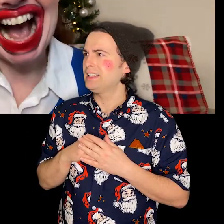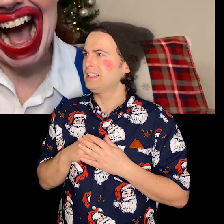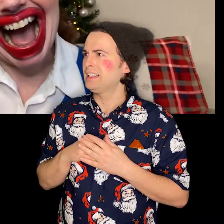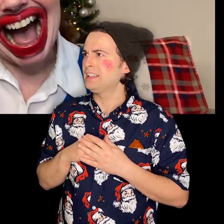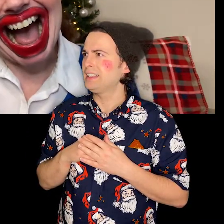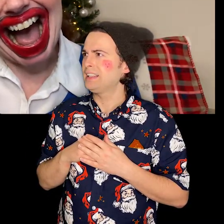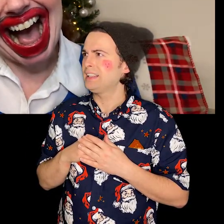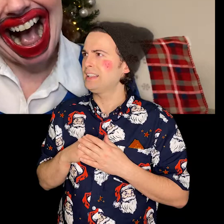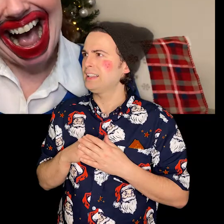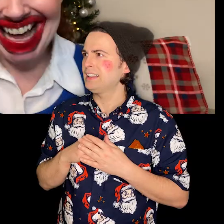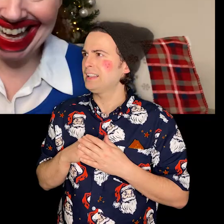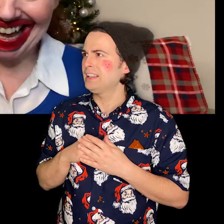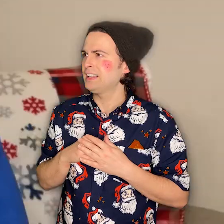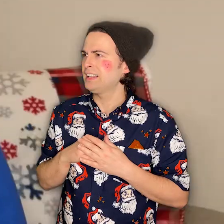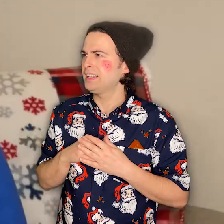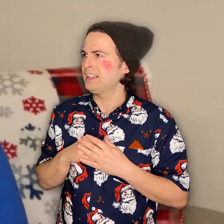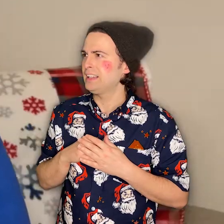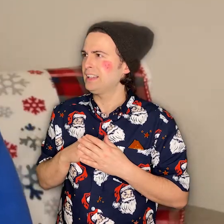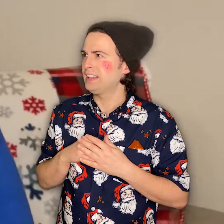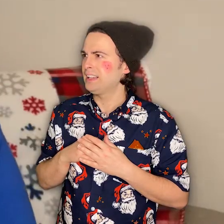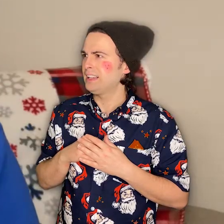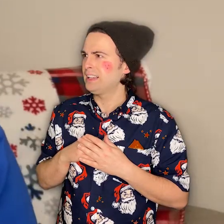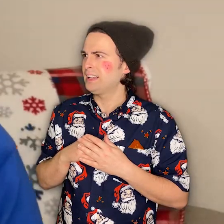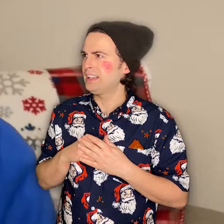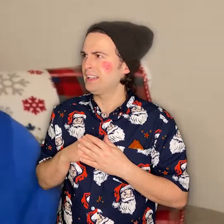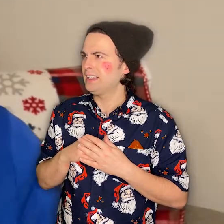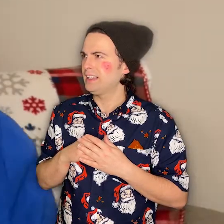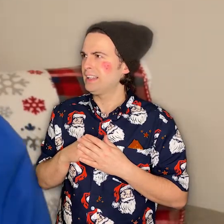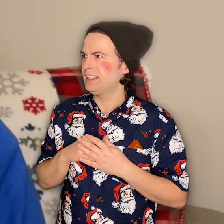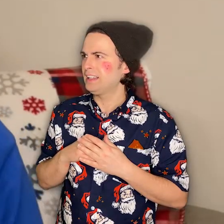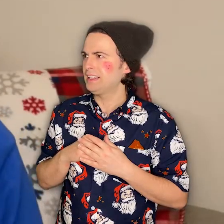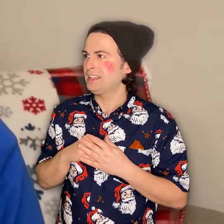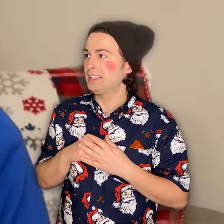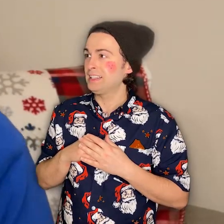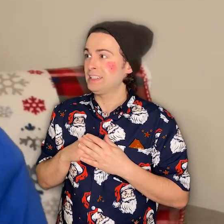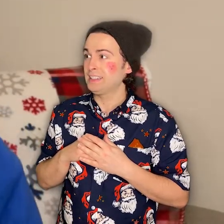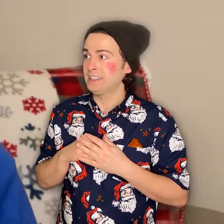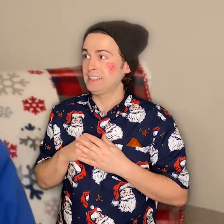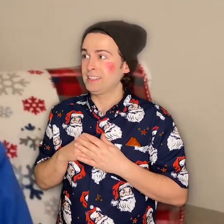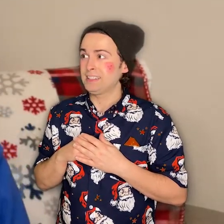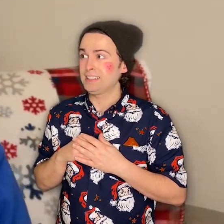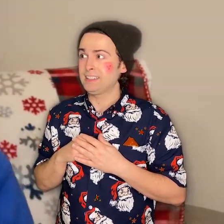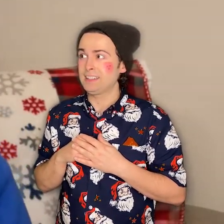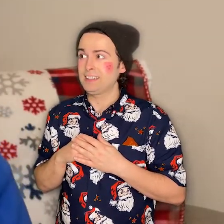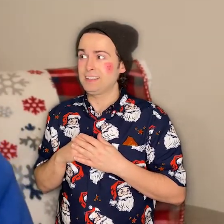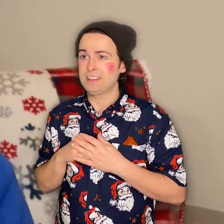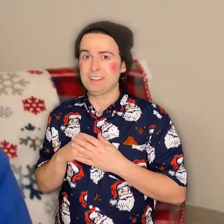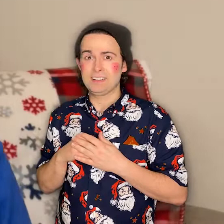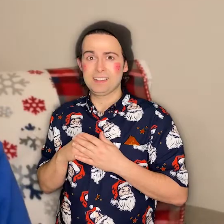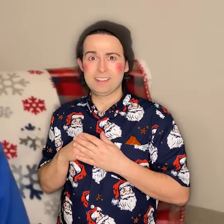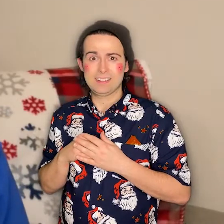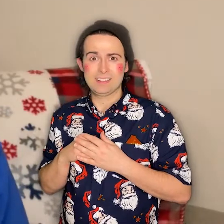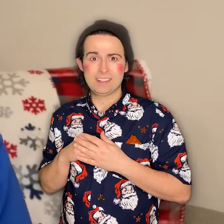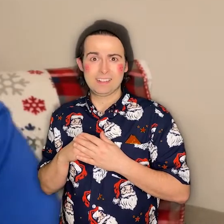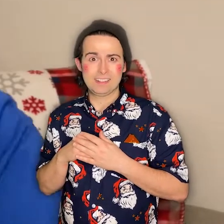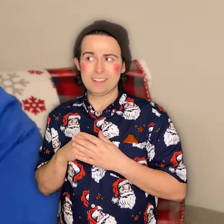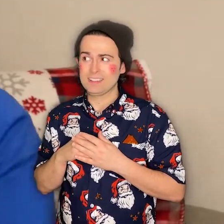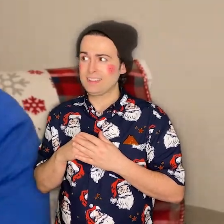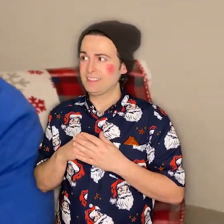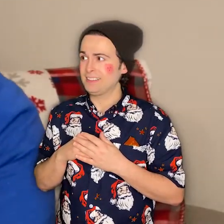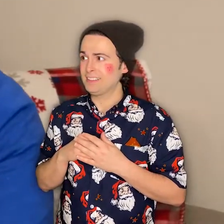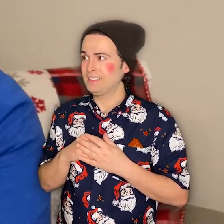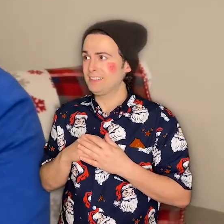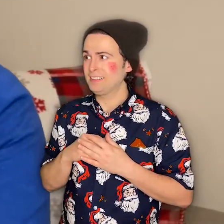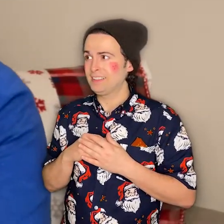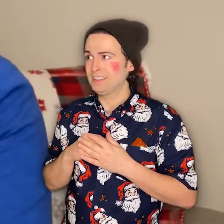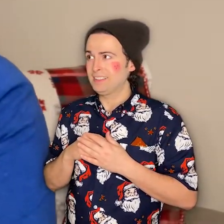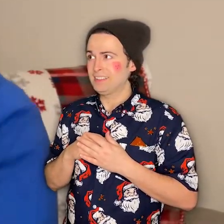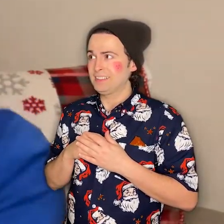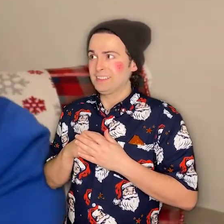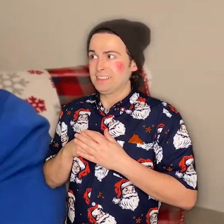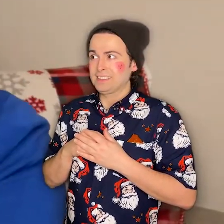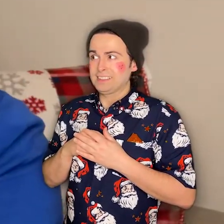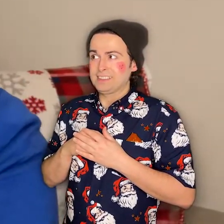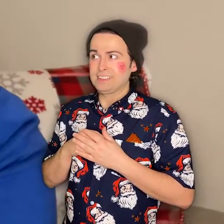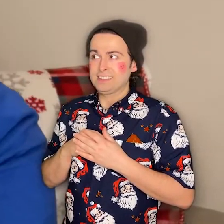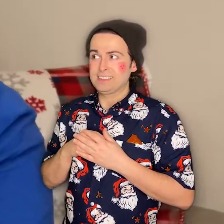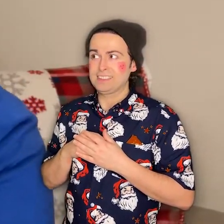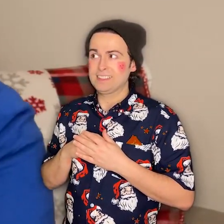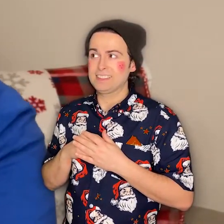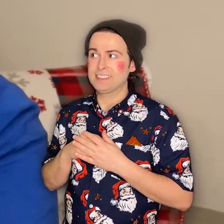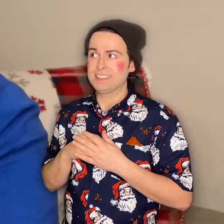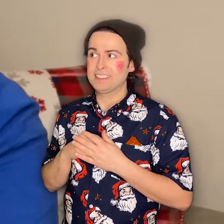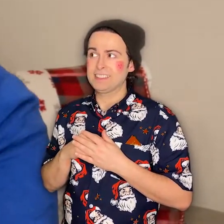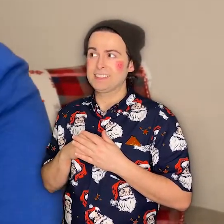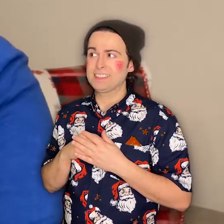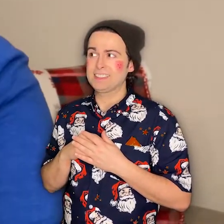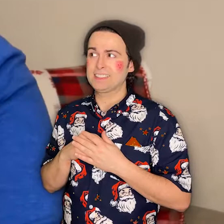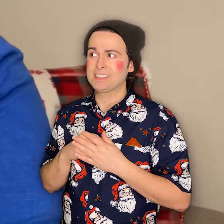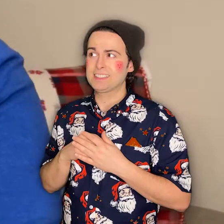Belle - A Real Dame…Wow! How wonderful! All my dreams really are coming true.